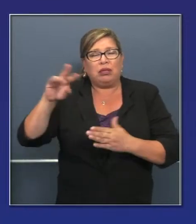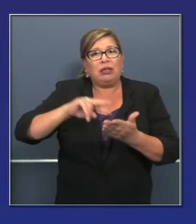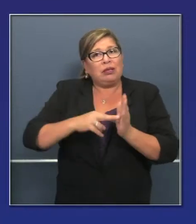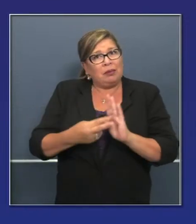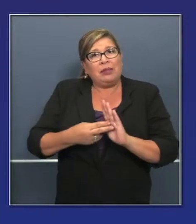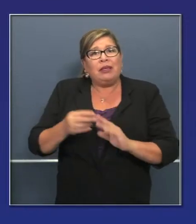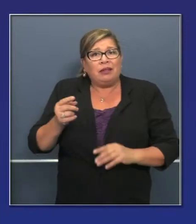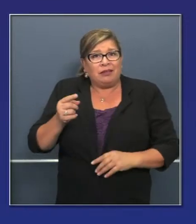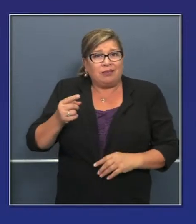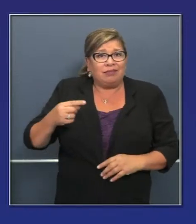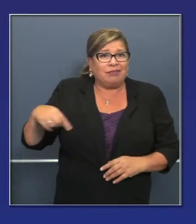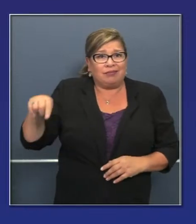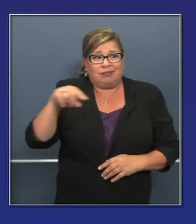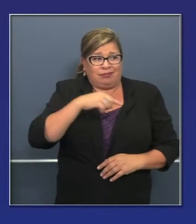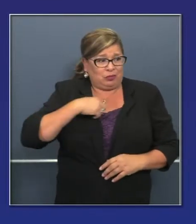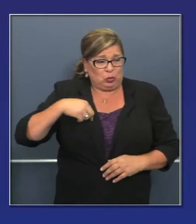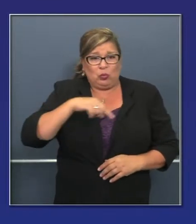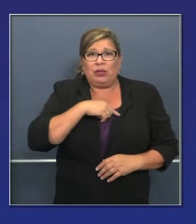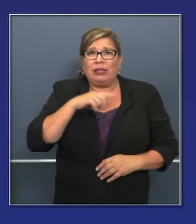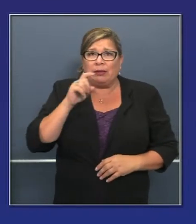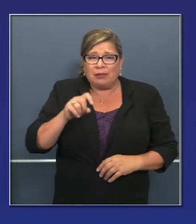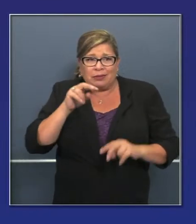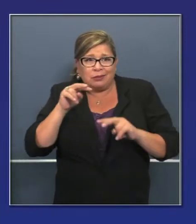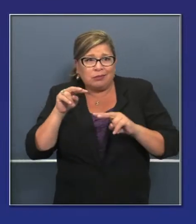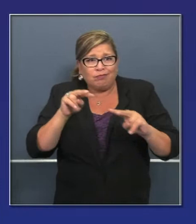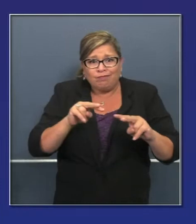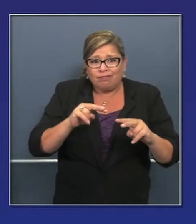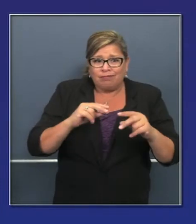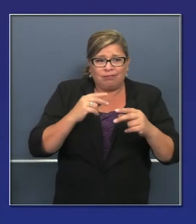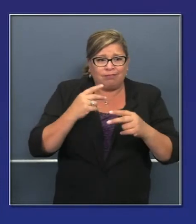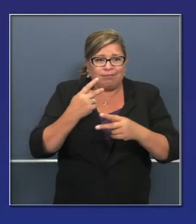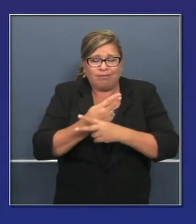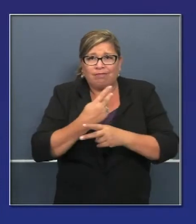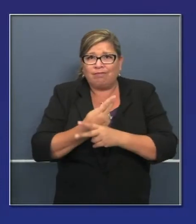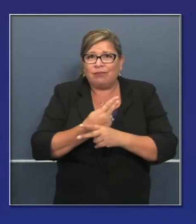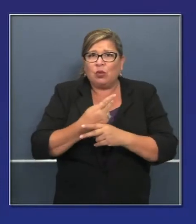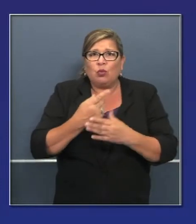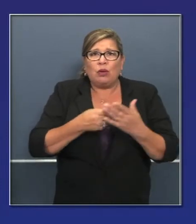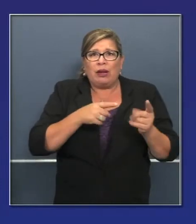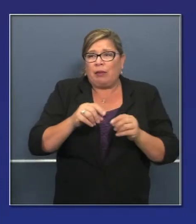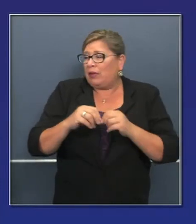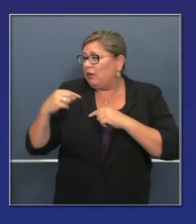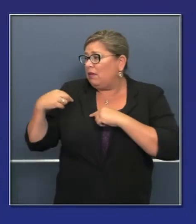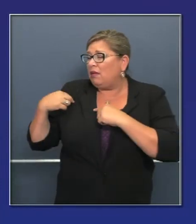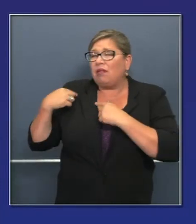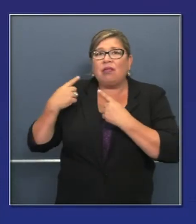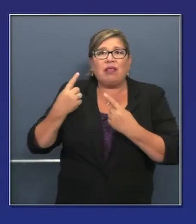last not just a few weeks but over the course of the last number of months as we begun to